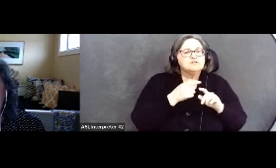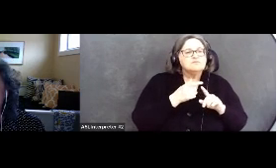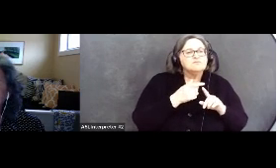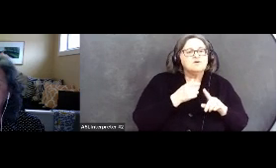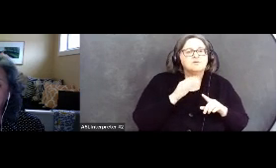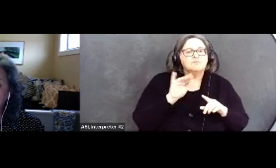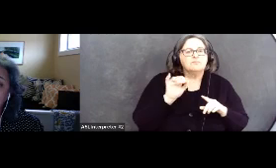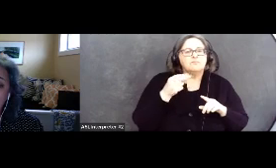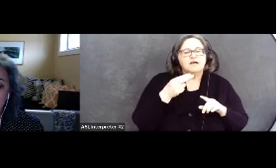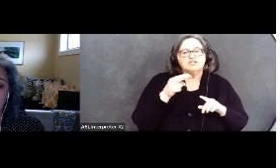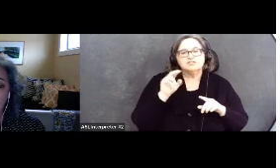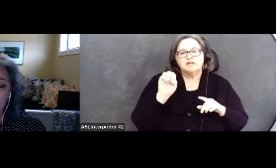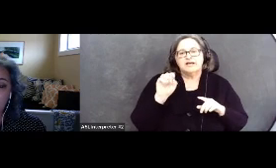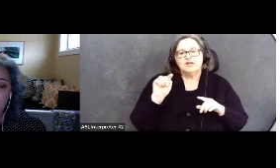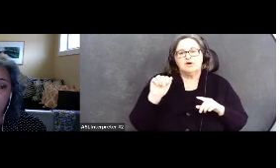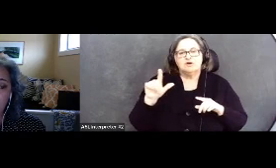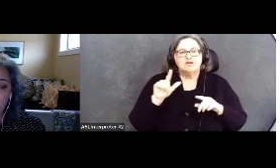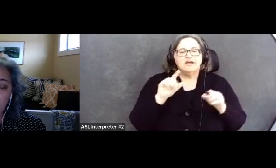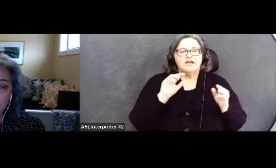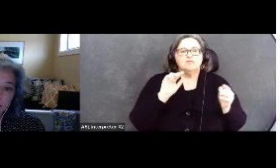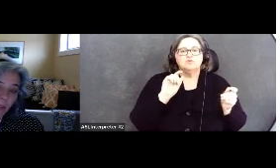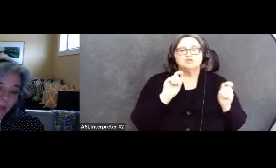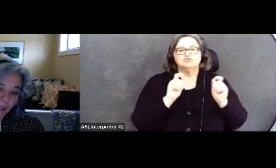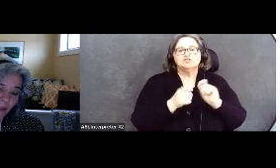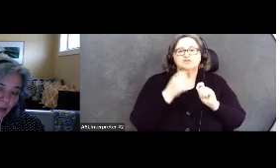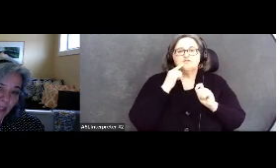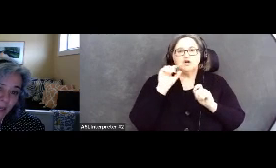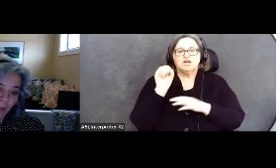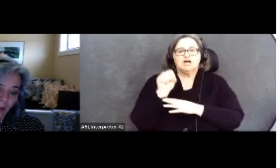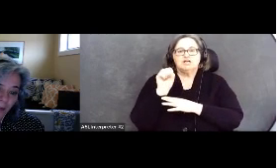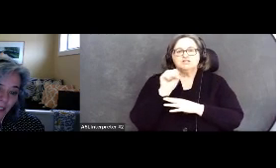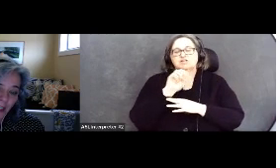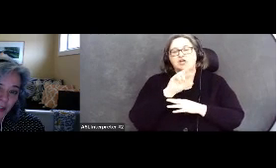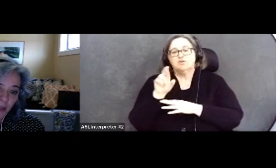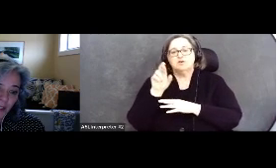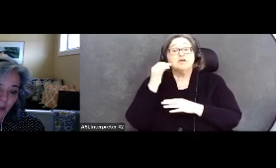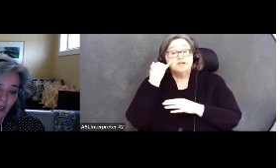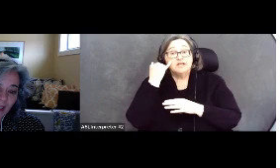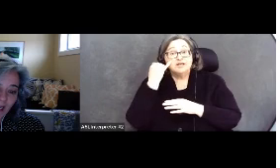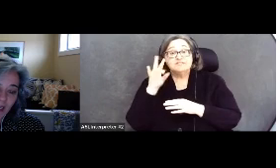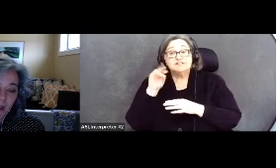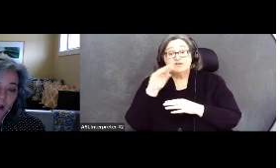put that on the right side. 70% of students get better from a concussion within 28 days,